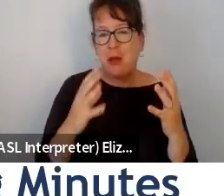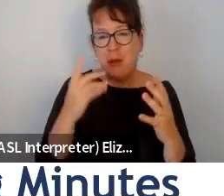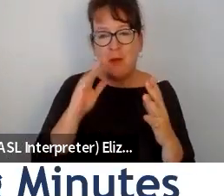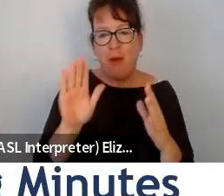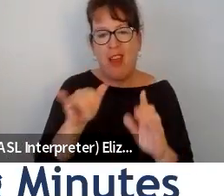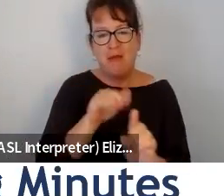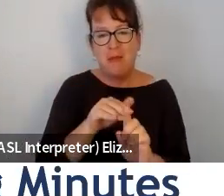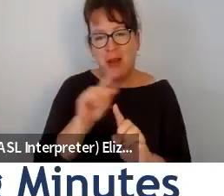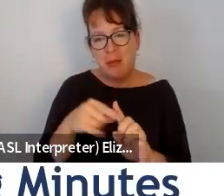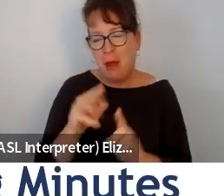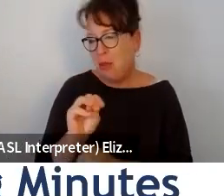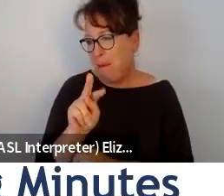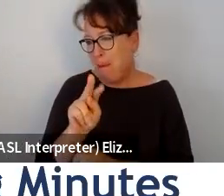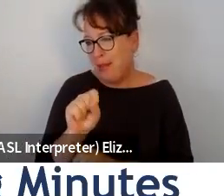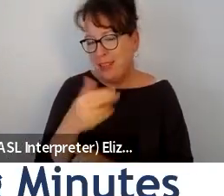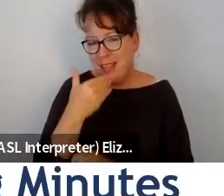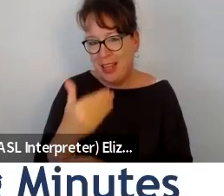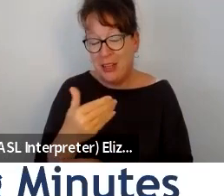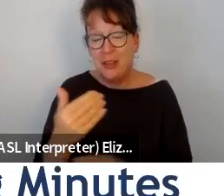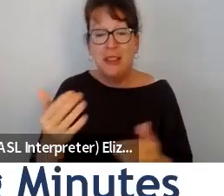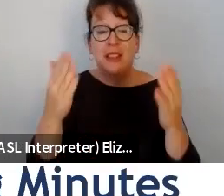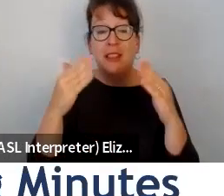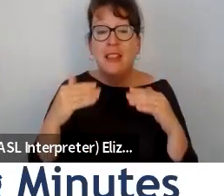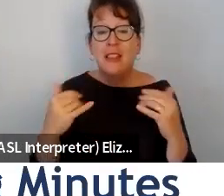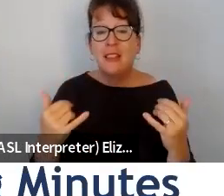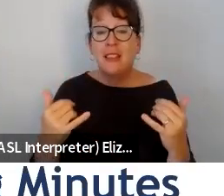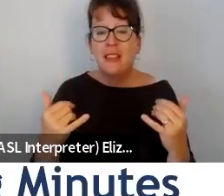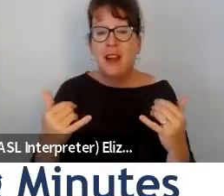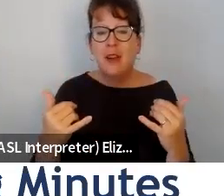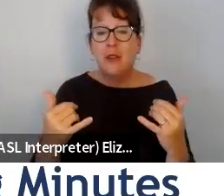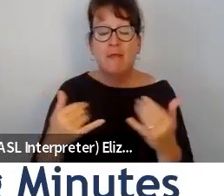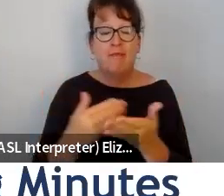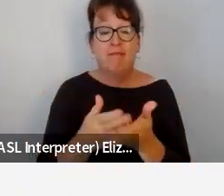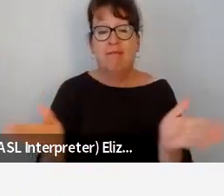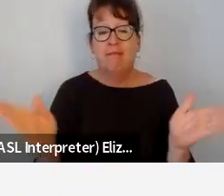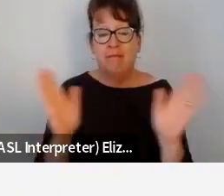part of what you'll hear today, and we've had some conversations with folks over the last year as